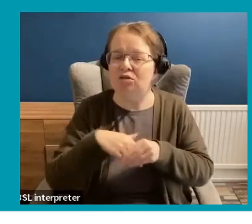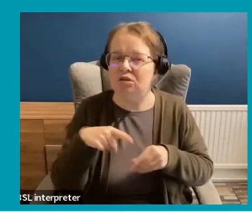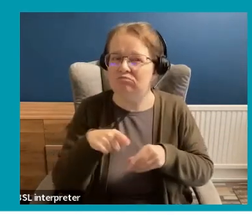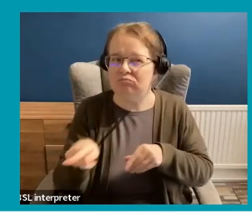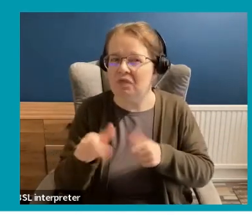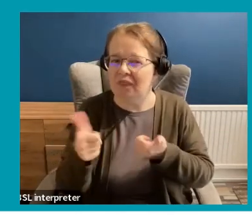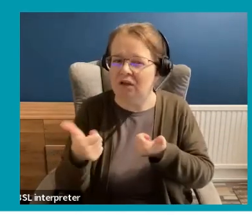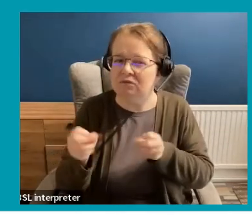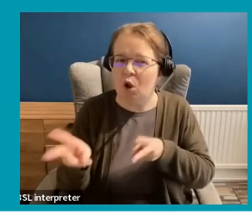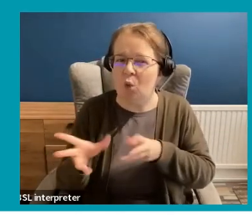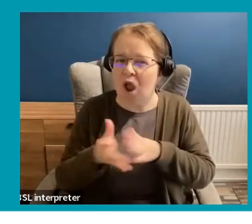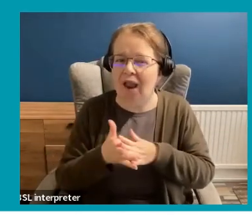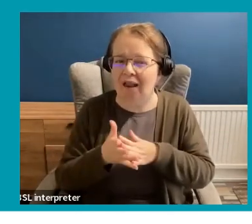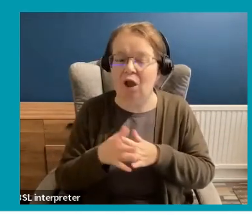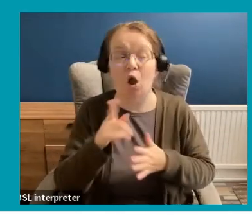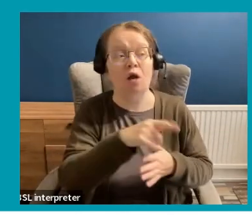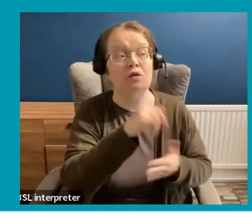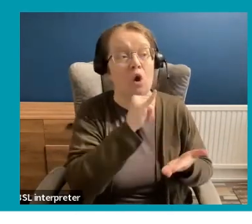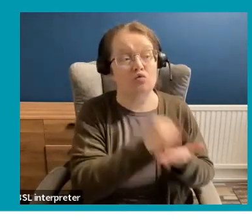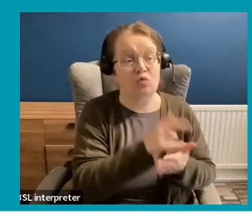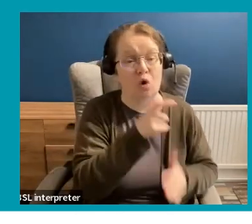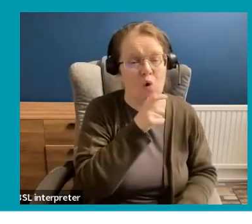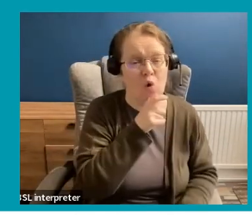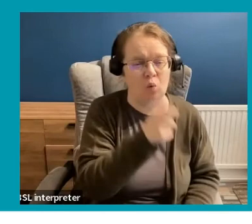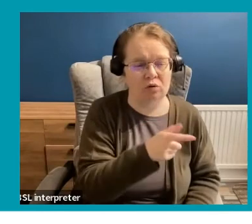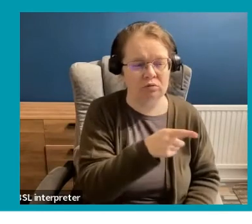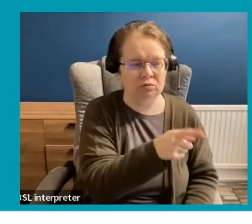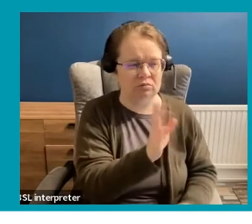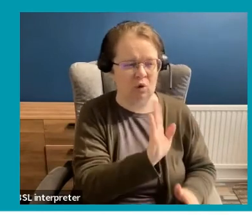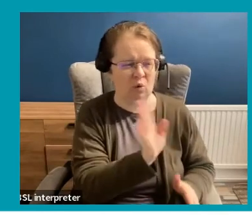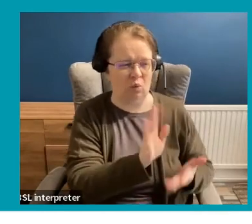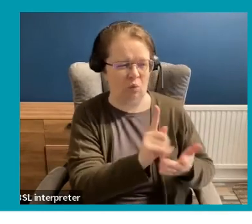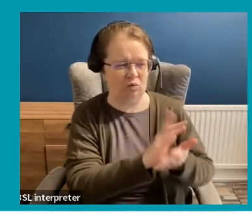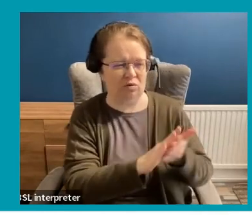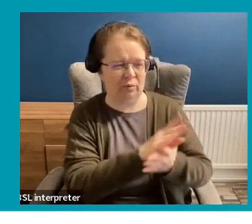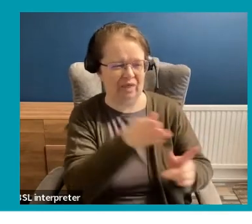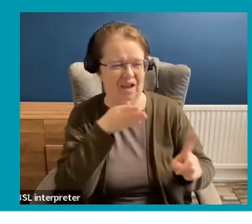If someone uses the wrong word and I'm not sure what their intention is then we have a problem. If someone uses the "wrong word" but these in a positive context that is okay.